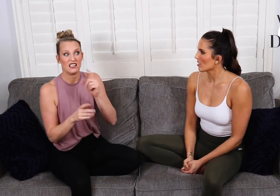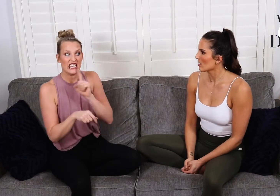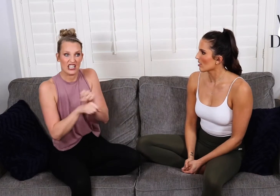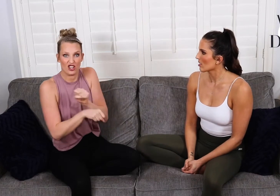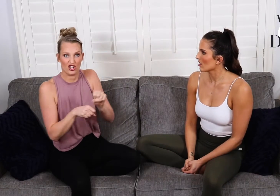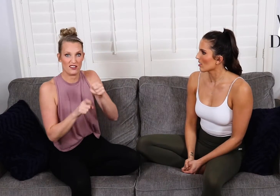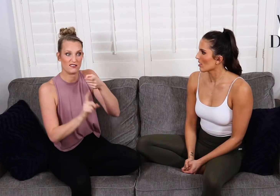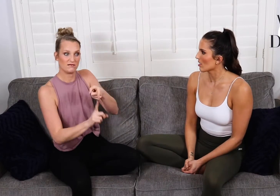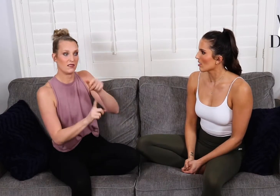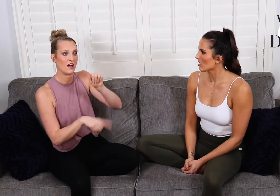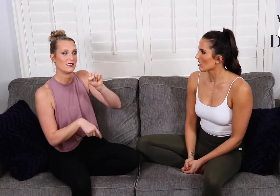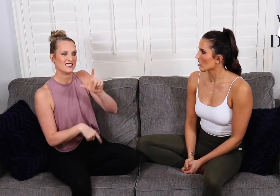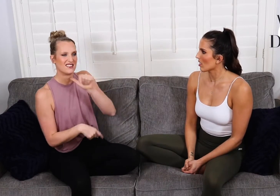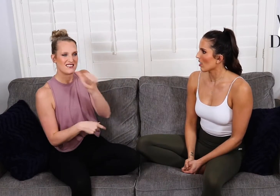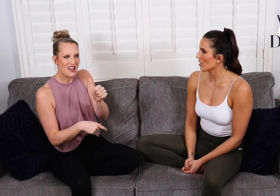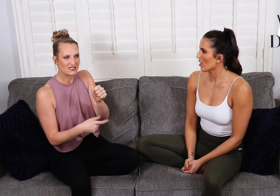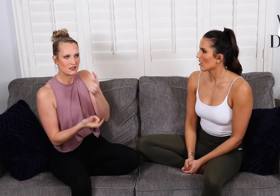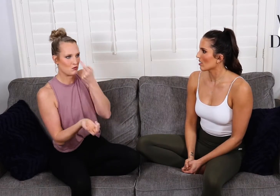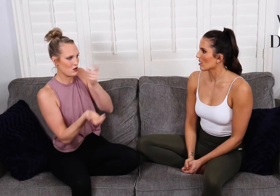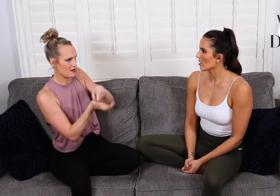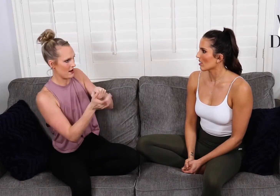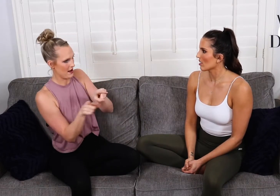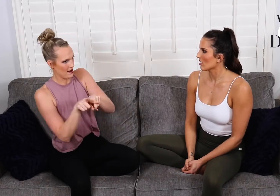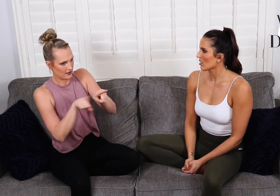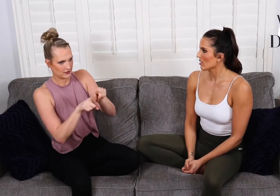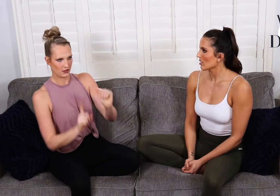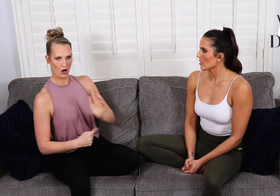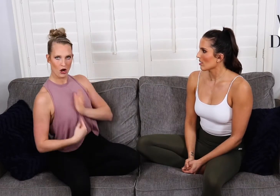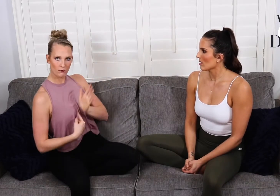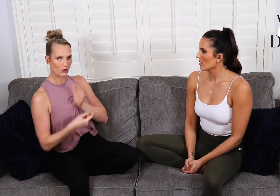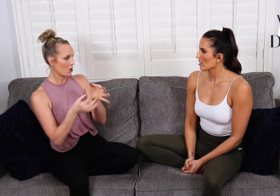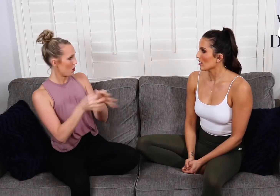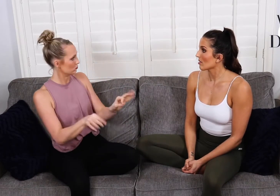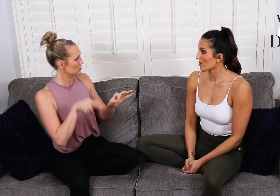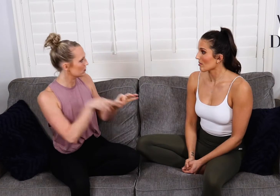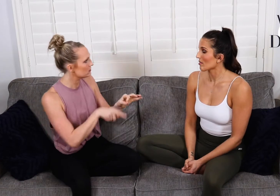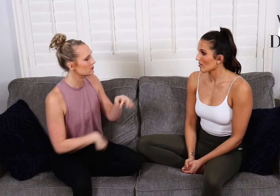They actually don't recognize ASL as an official language.